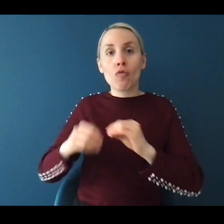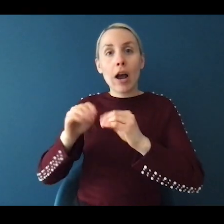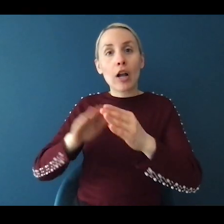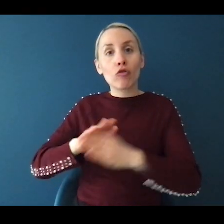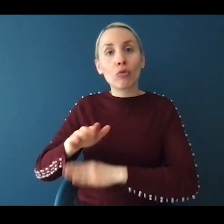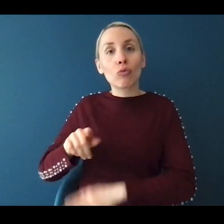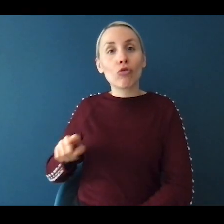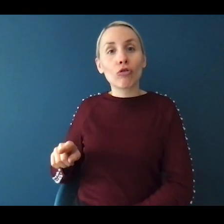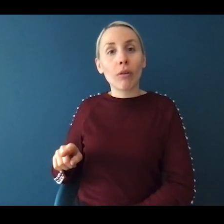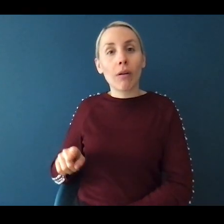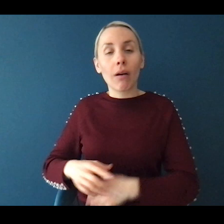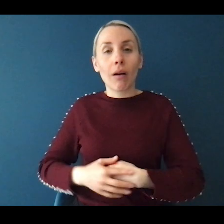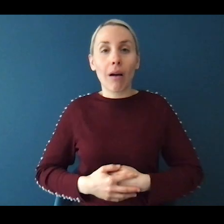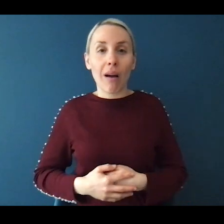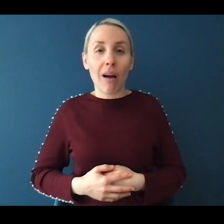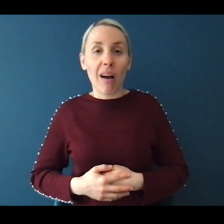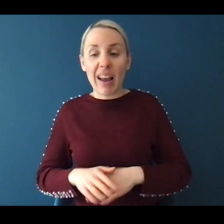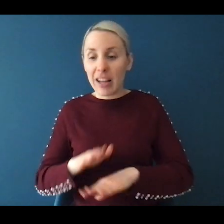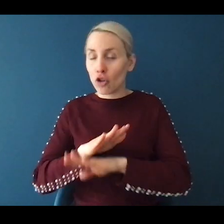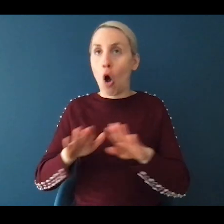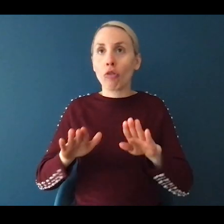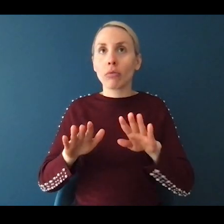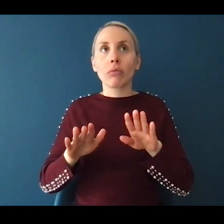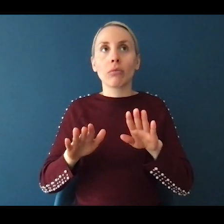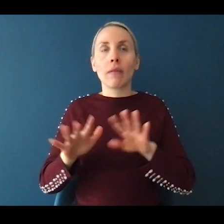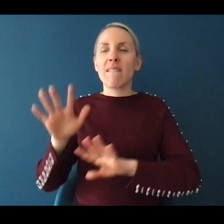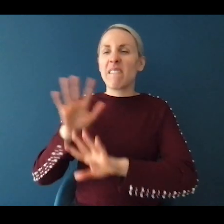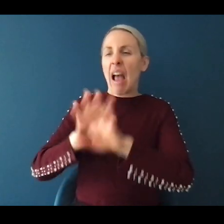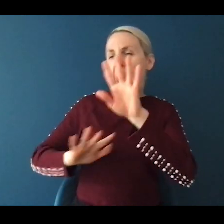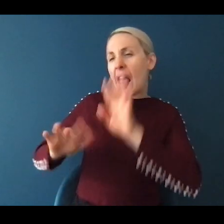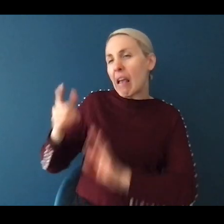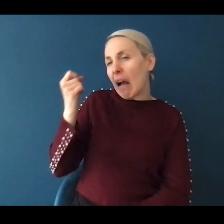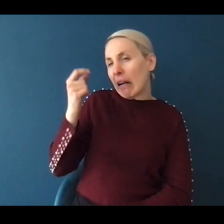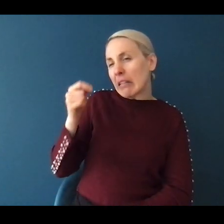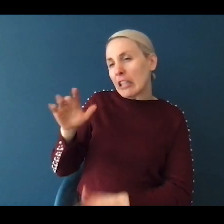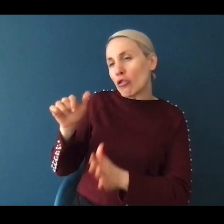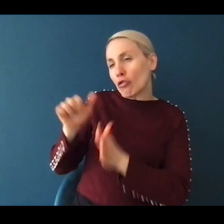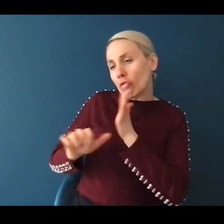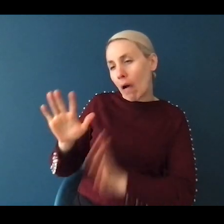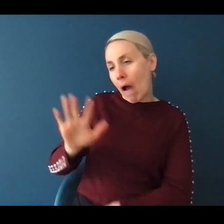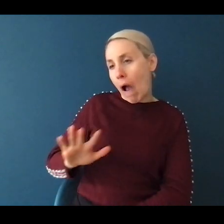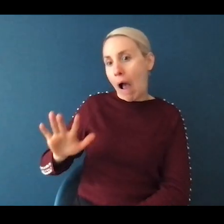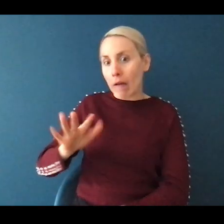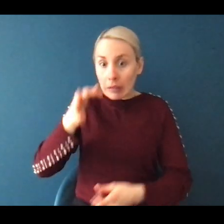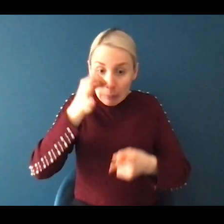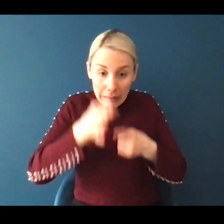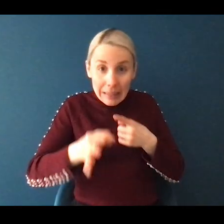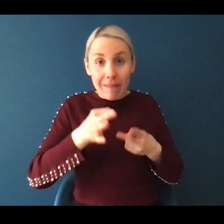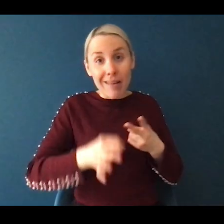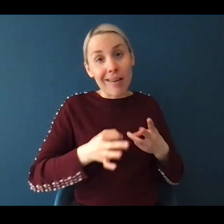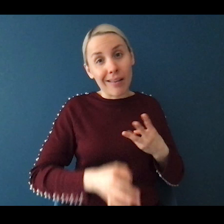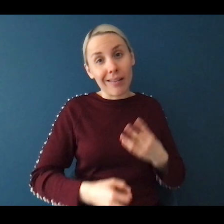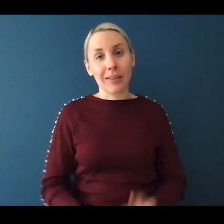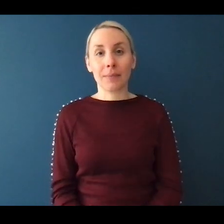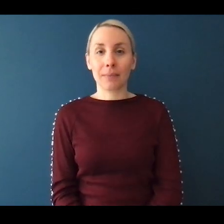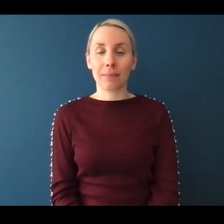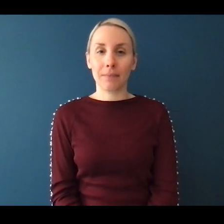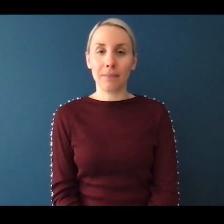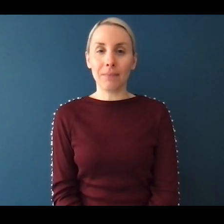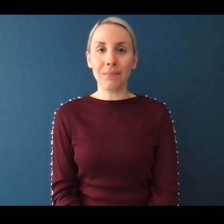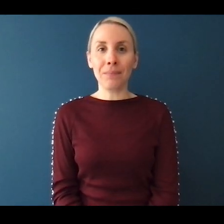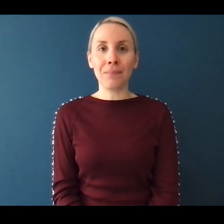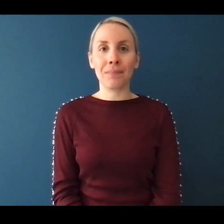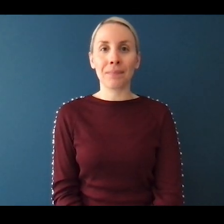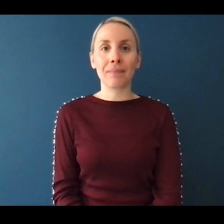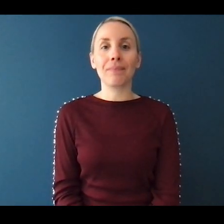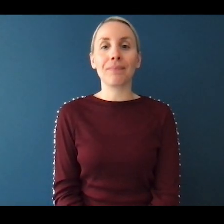the future and not just something you know vague um so yeah I guess that that would be